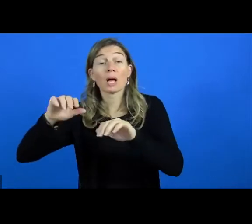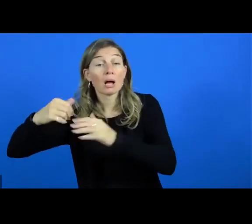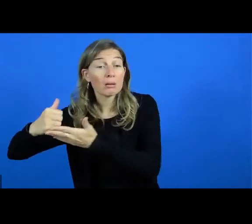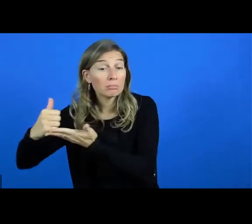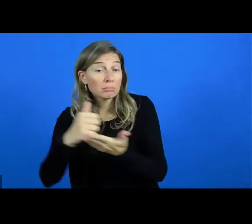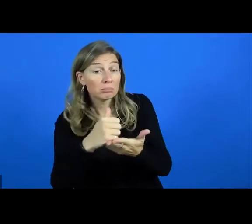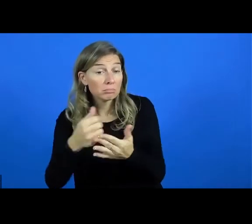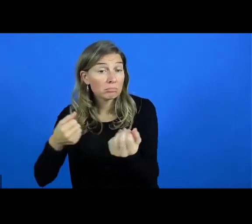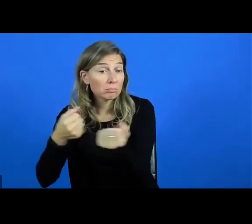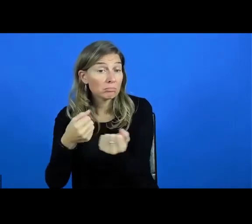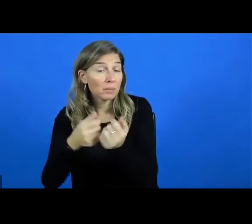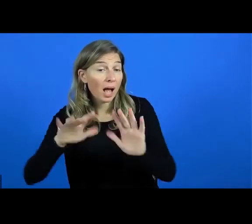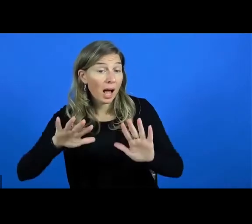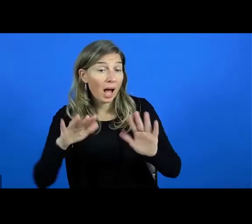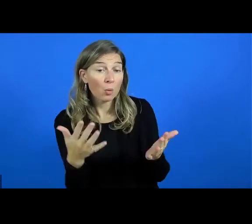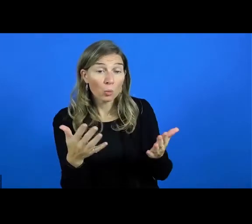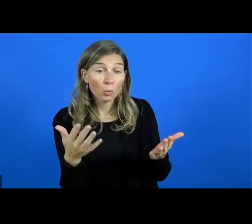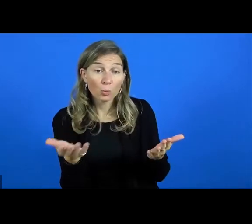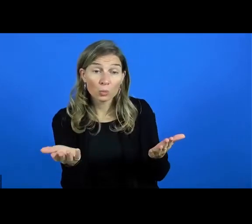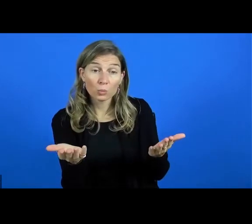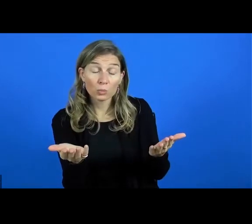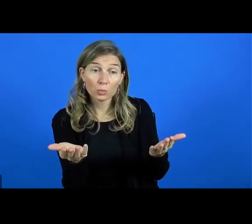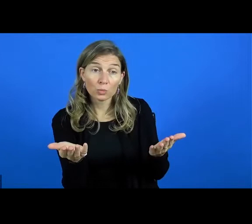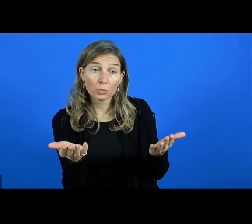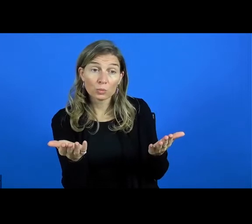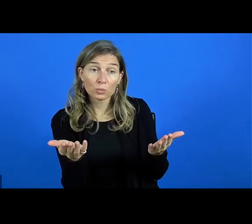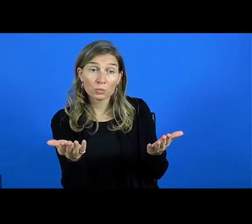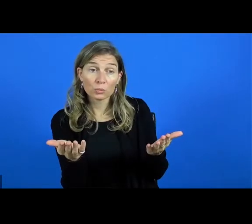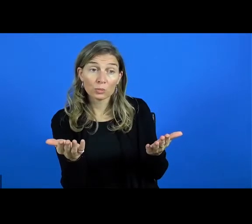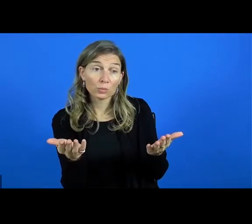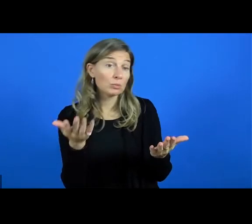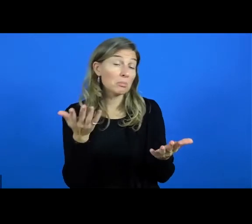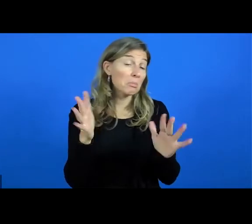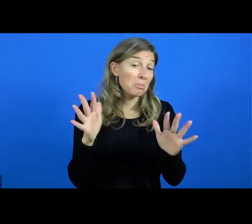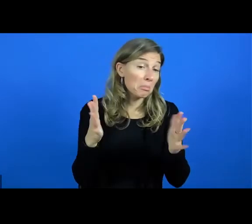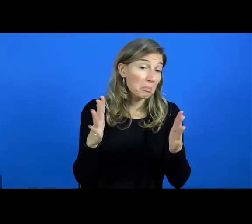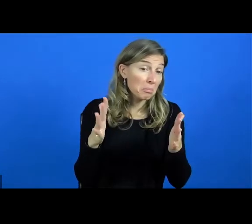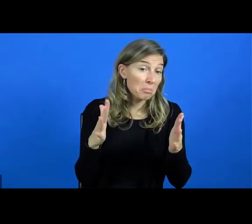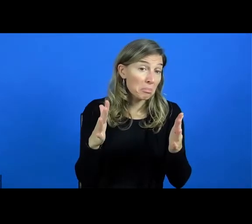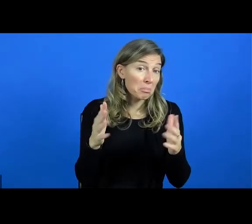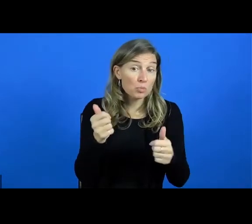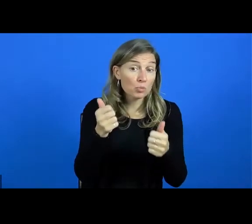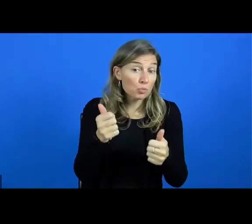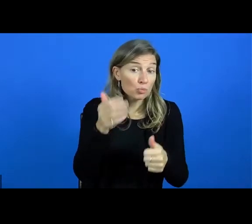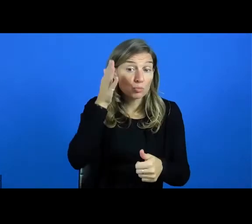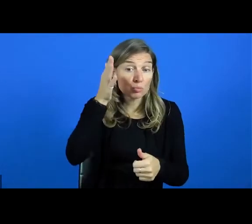Because maybe, it's an for the future looking for interesting friendships or even posts.